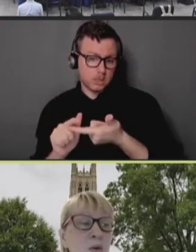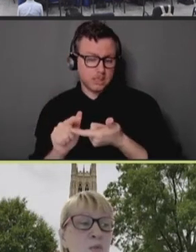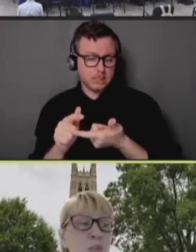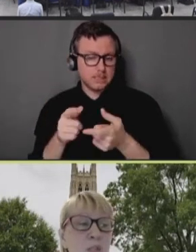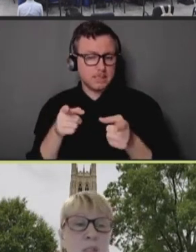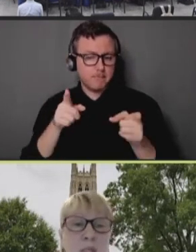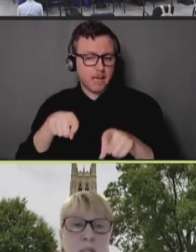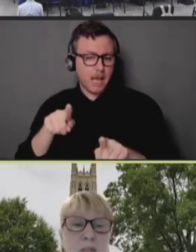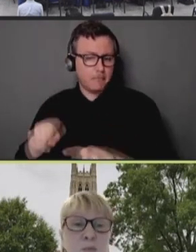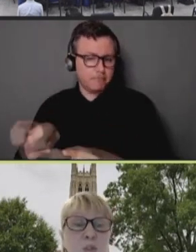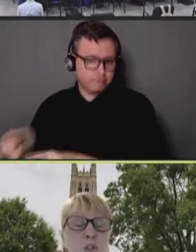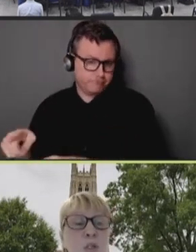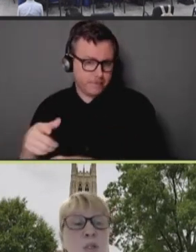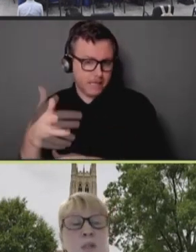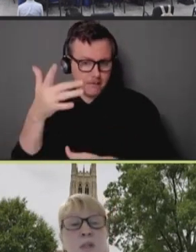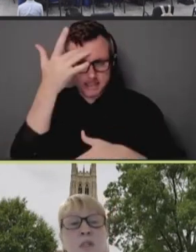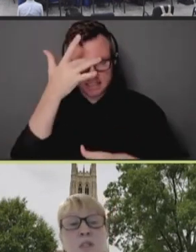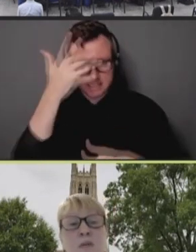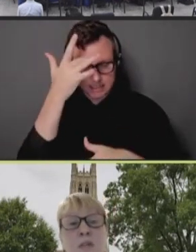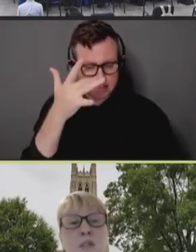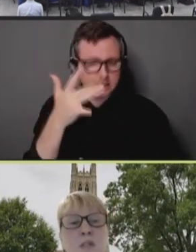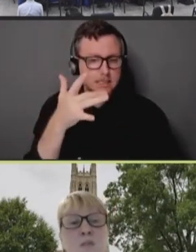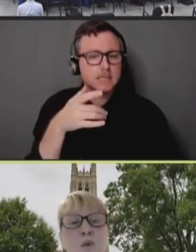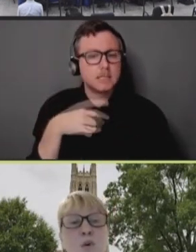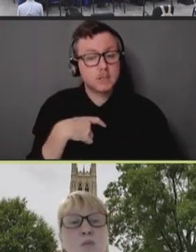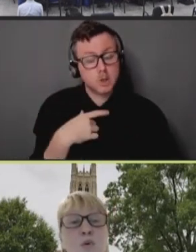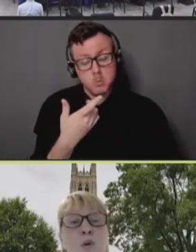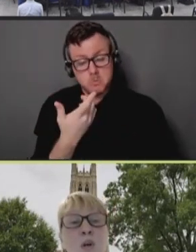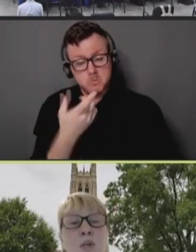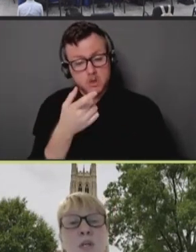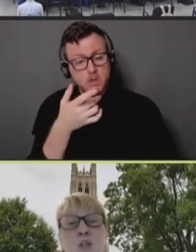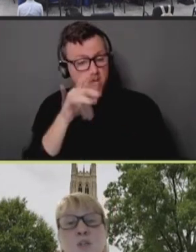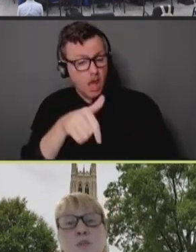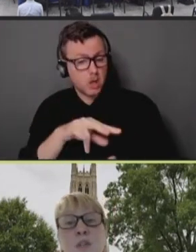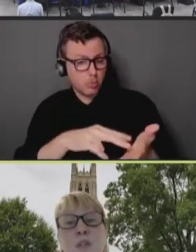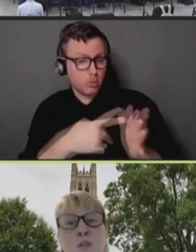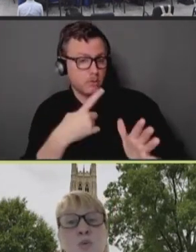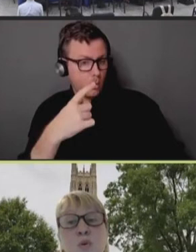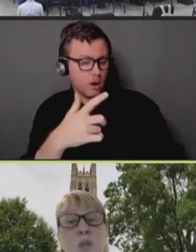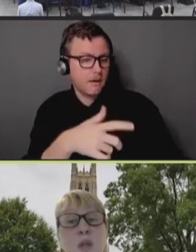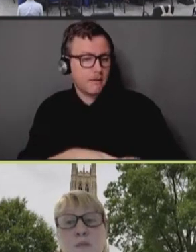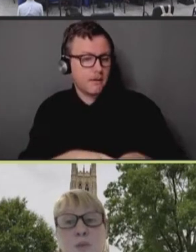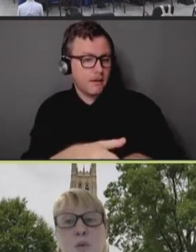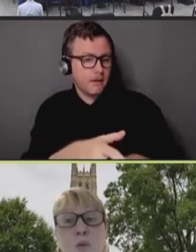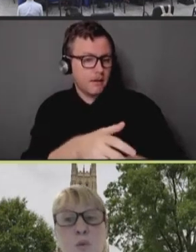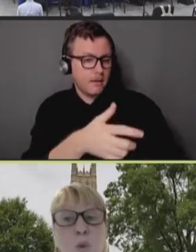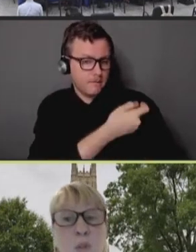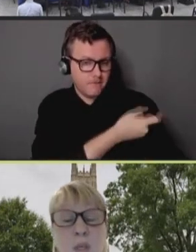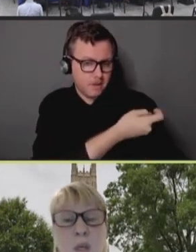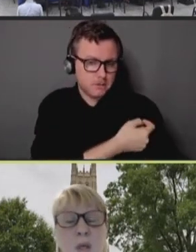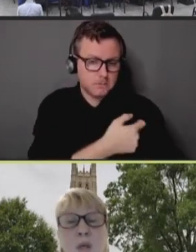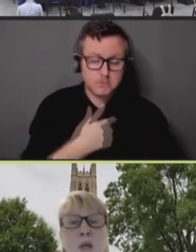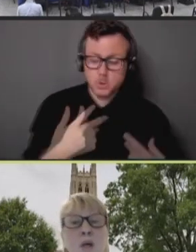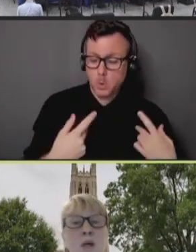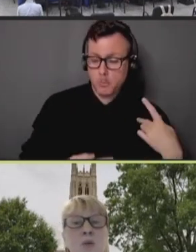of disease which disrupts [unintelligible], such as, for instance, you don't have pneumonia,